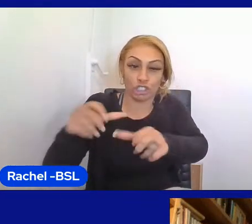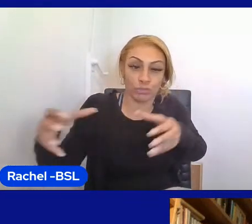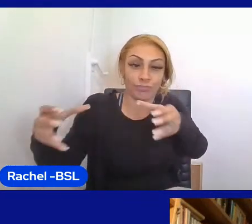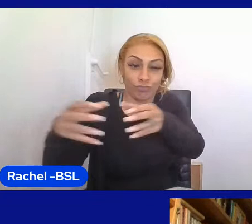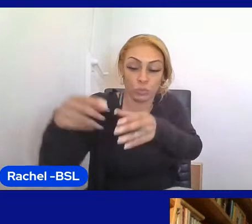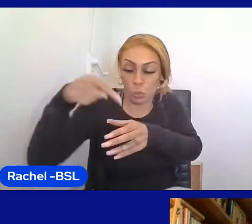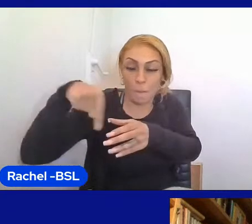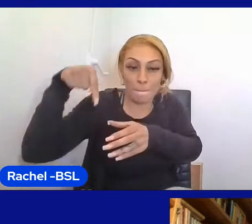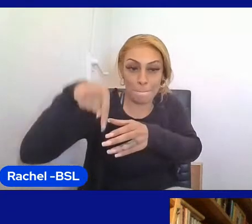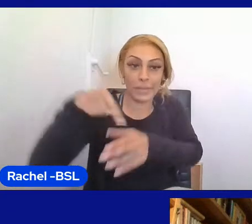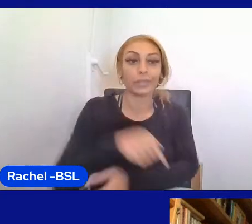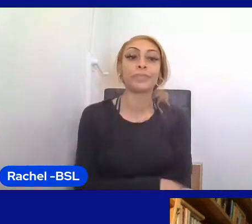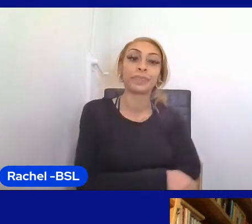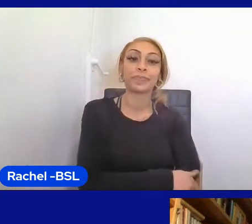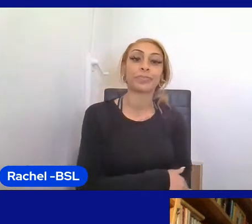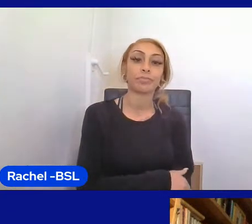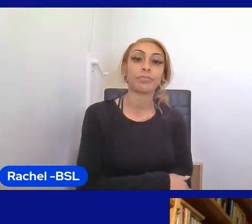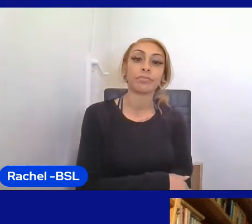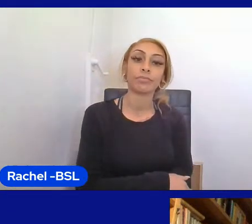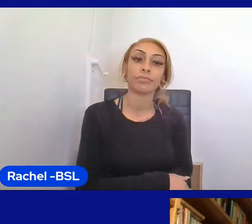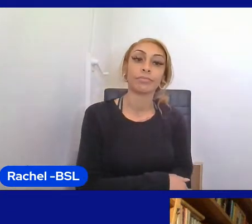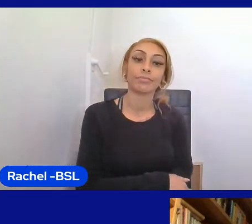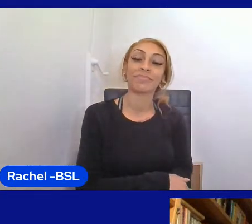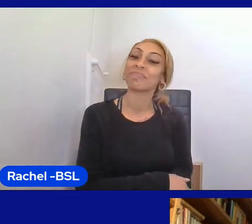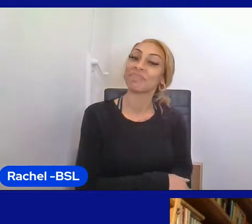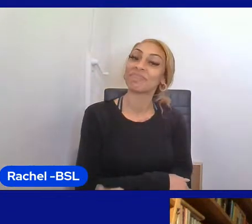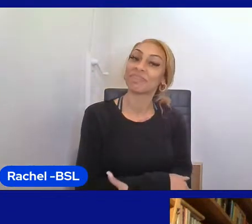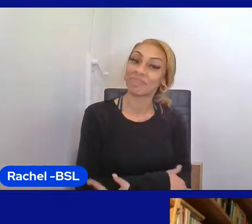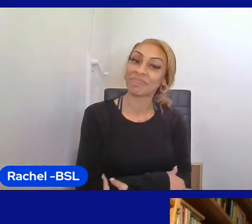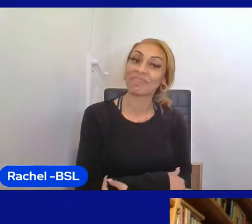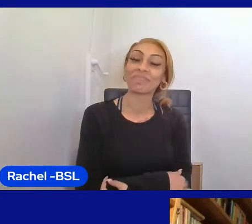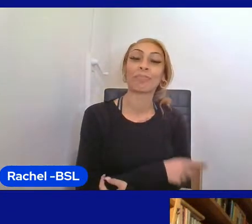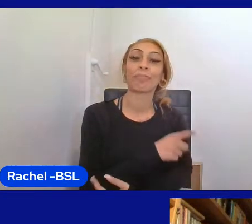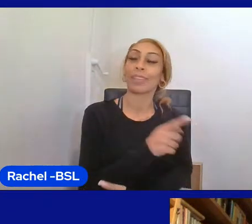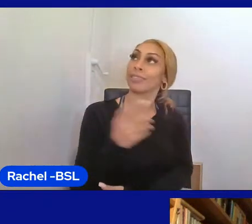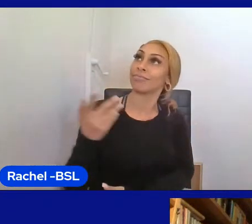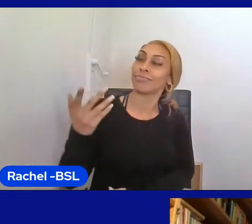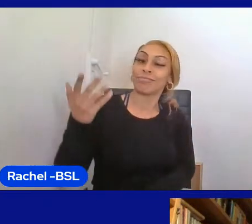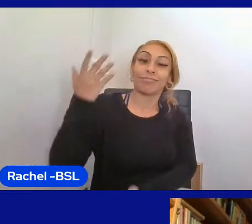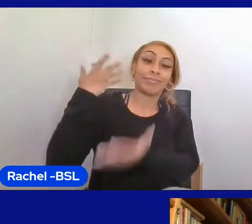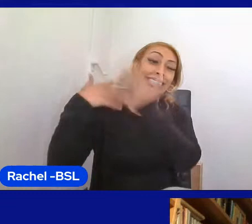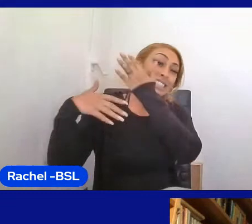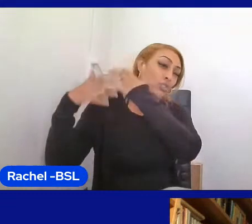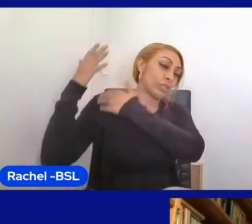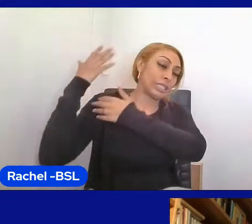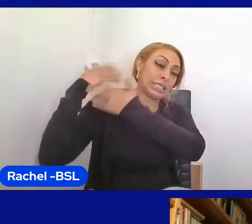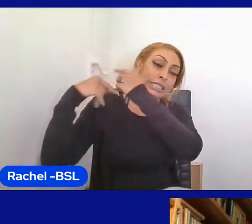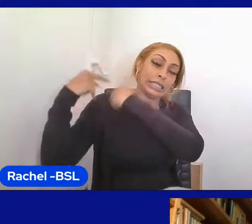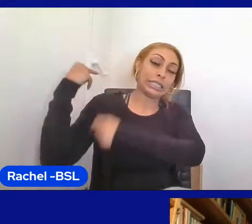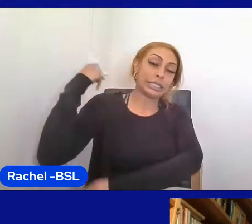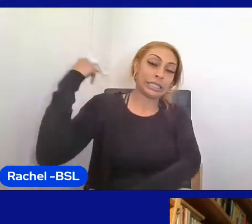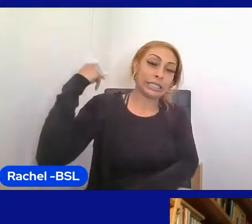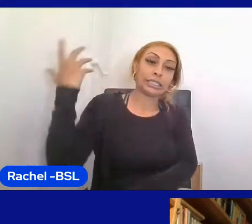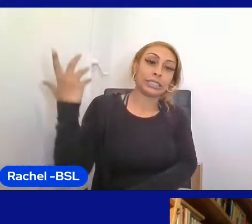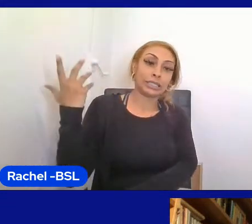And it comes out of, you know, the error historically where place and technology have become more and